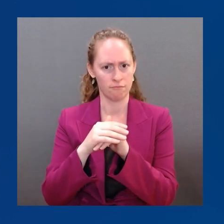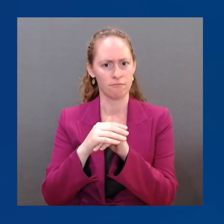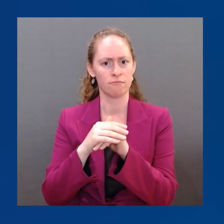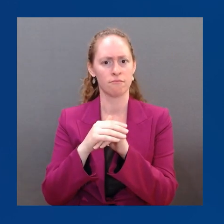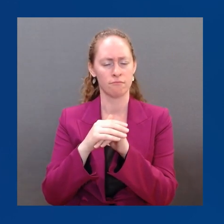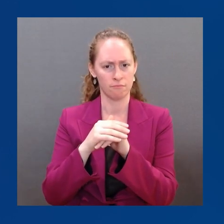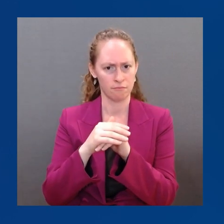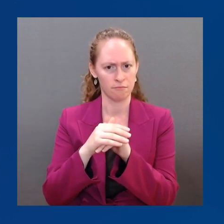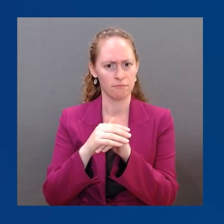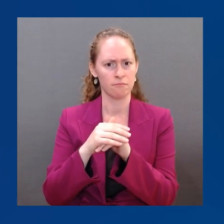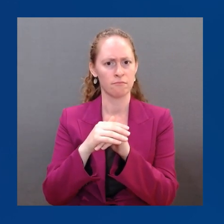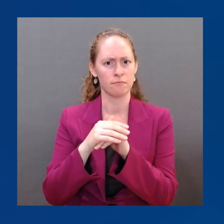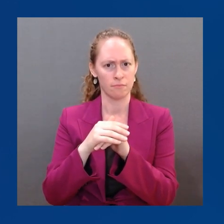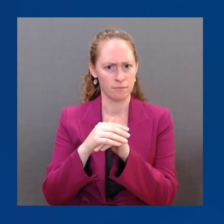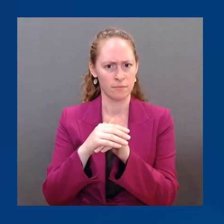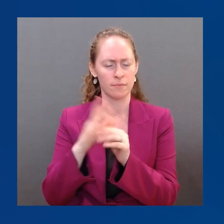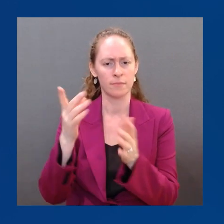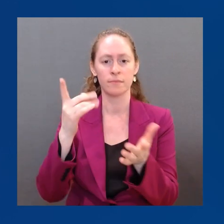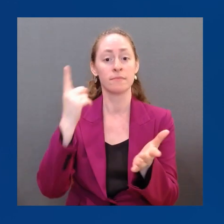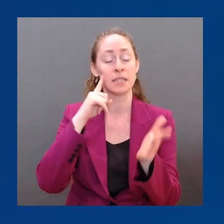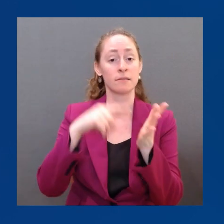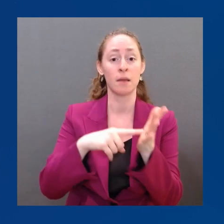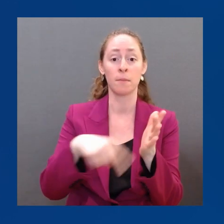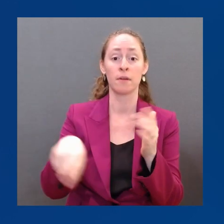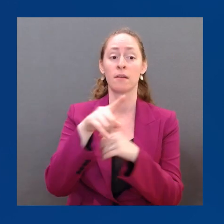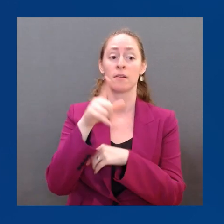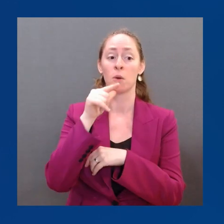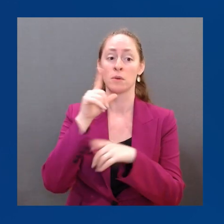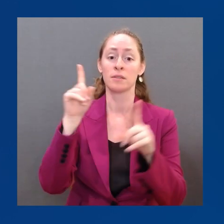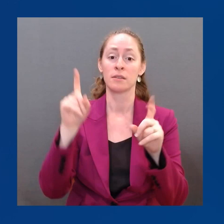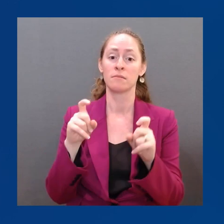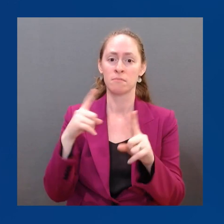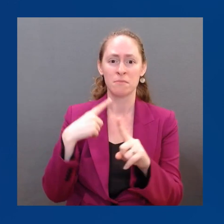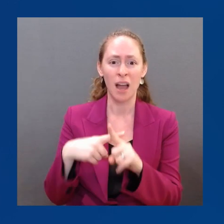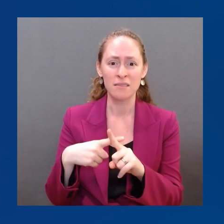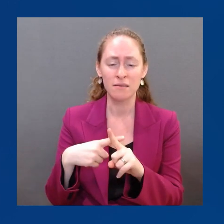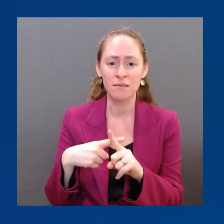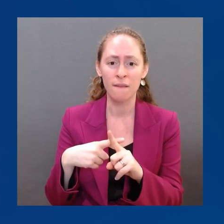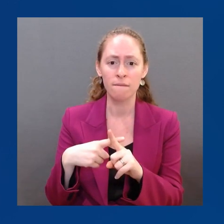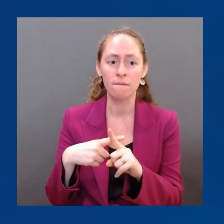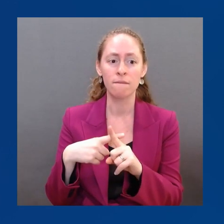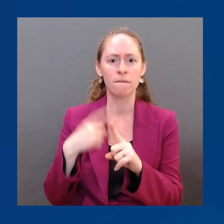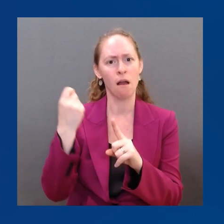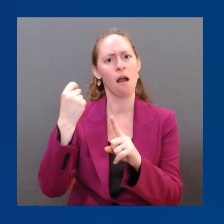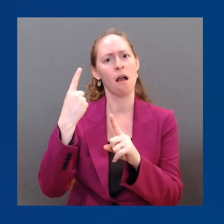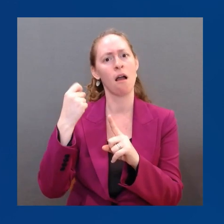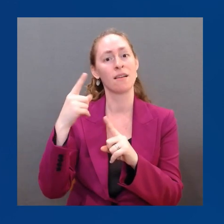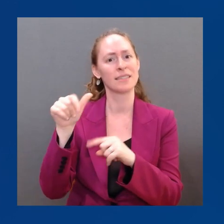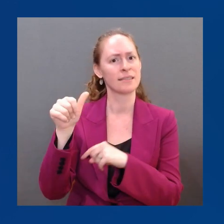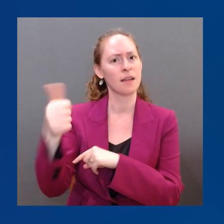at day 10, I'm wondering, do you think there needs to be some federal guidance about isolation at that point,